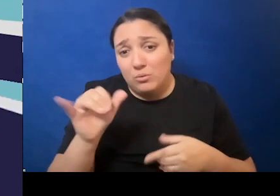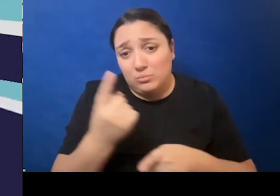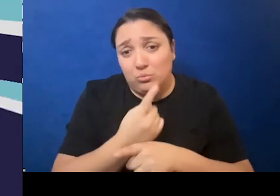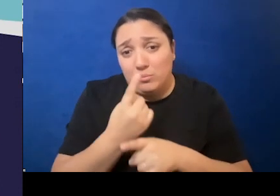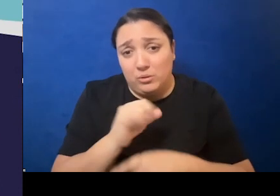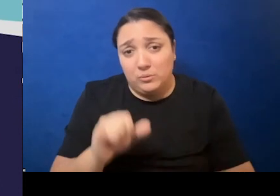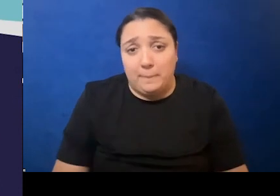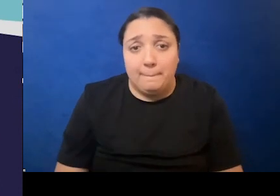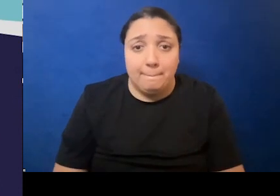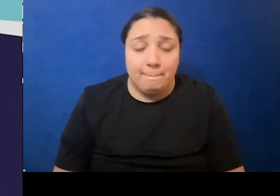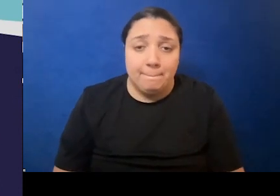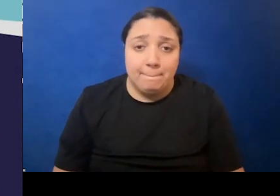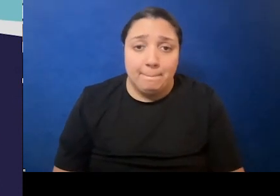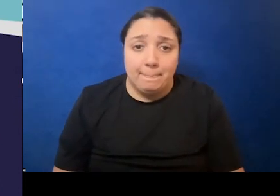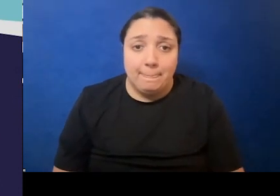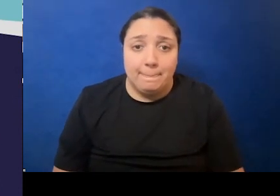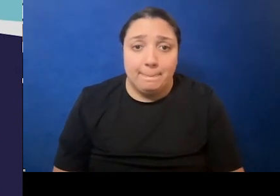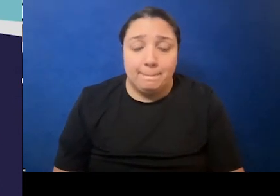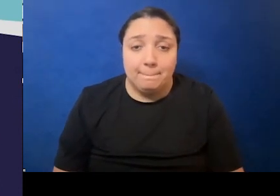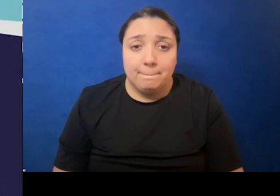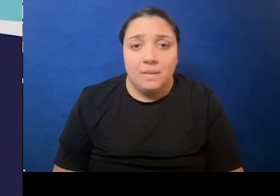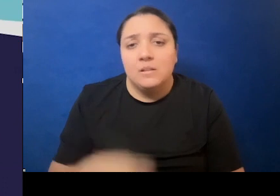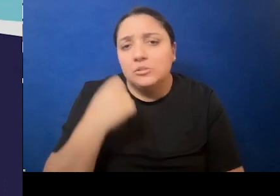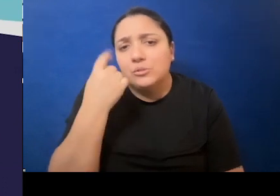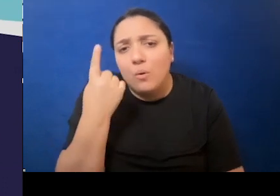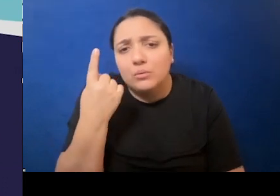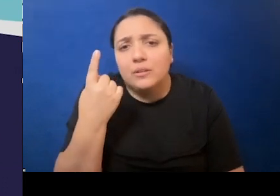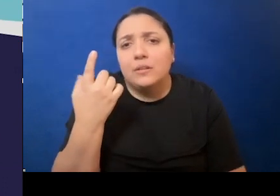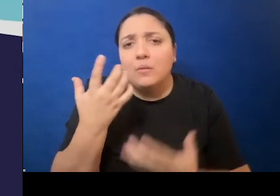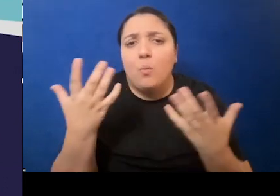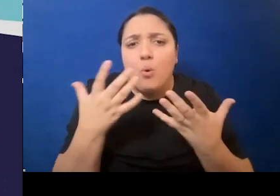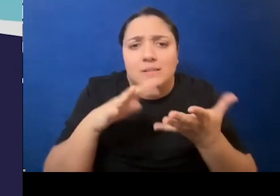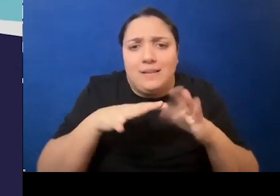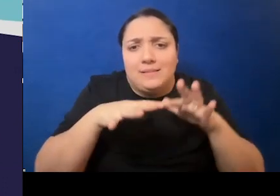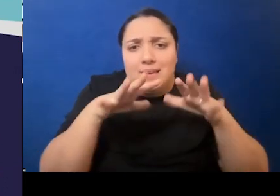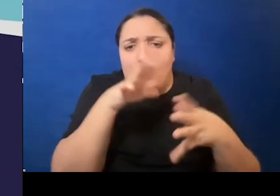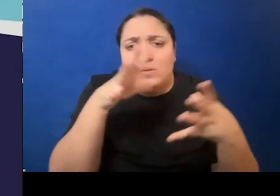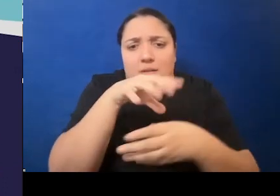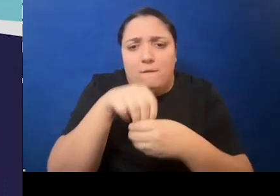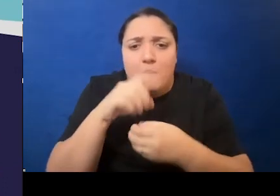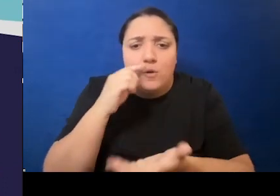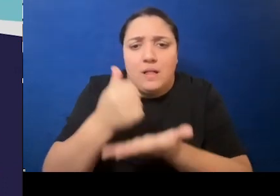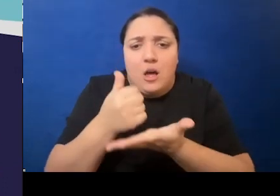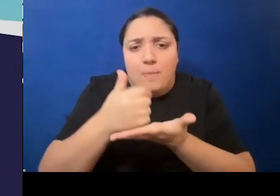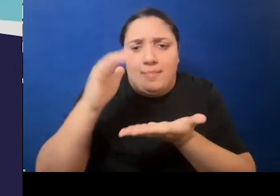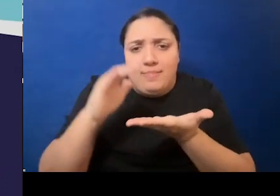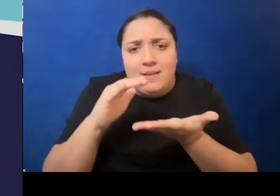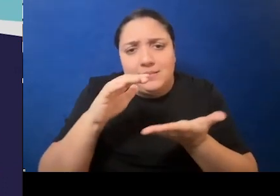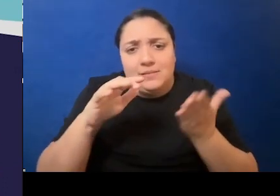SO AGAIN, JUST UNDERSTANDING THE SCOPE OF ANXIETY MAY HELP LESSEN SOME OF THE STIGMA.